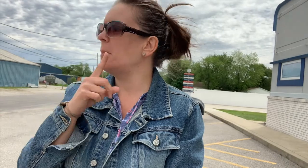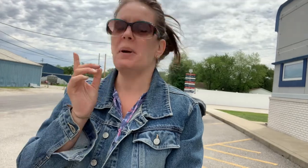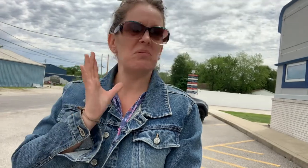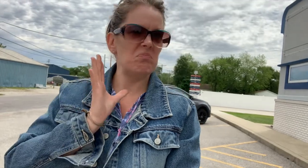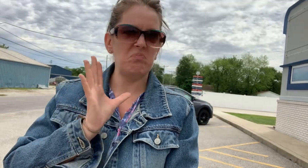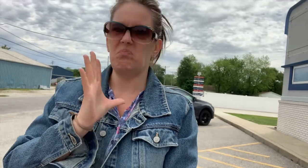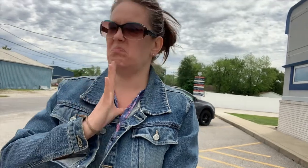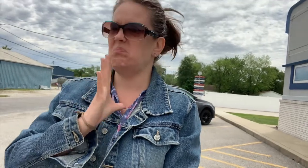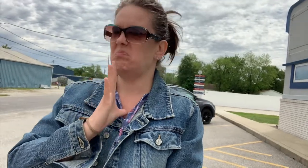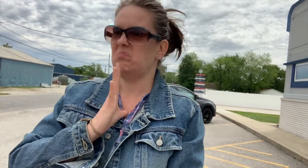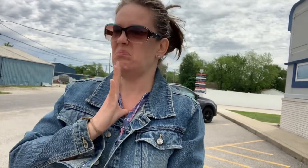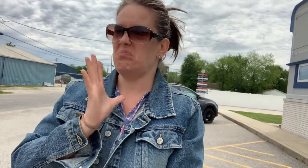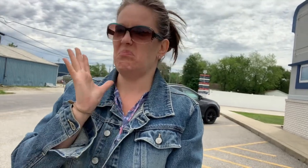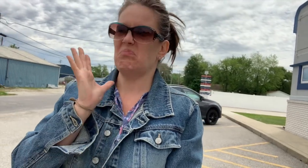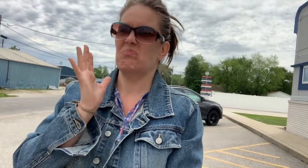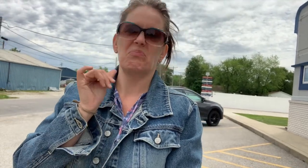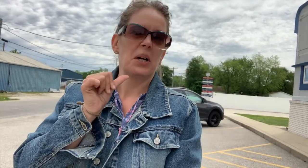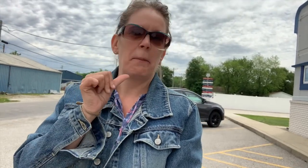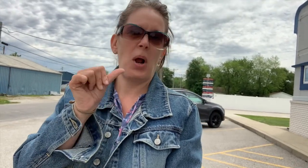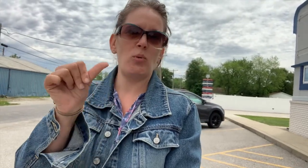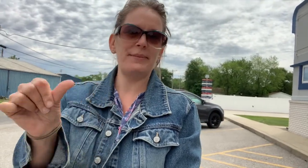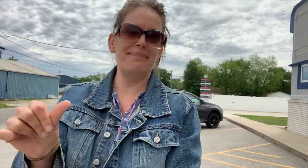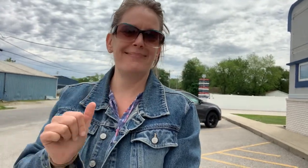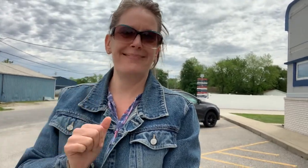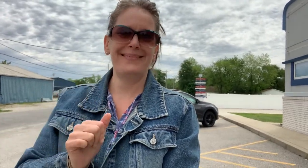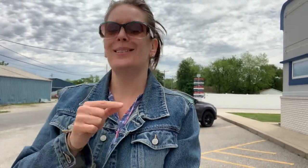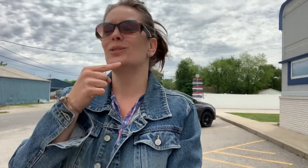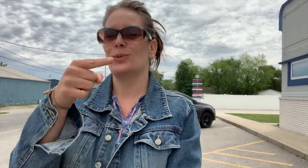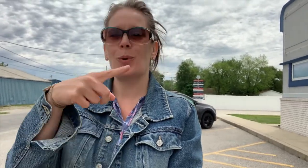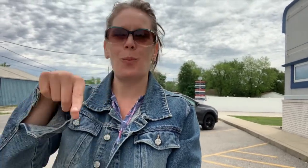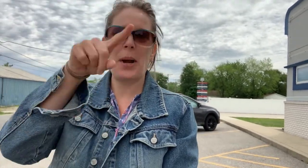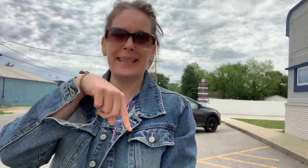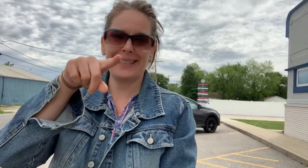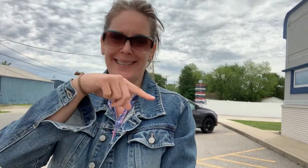Oh well that's ok we must continue. I will show you around.